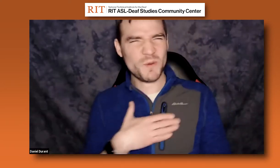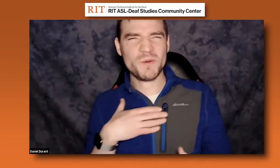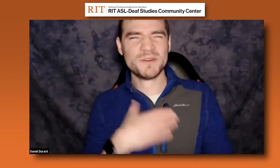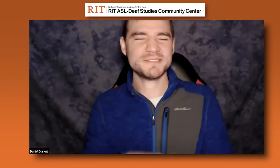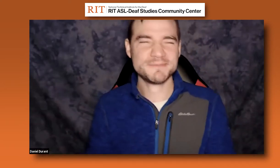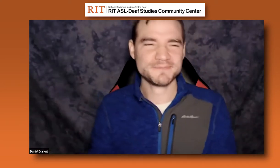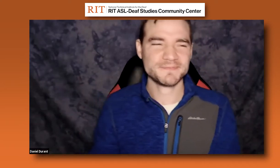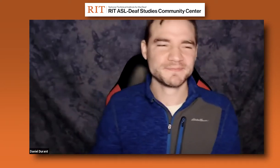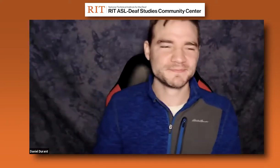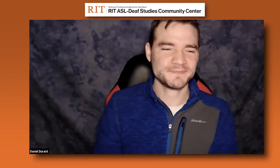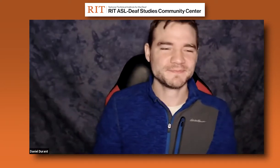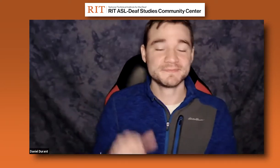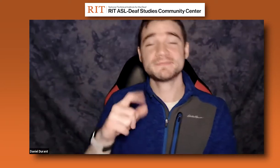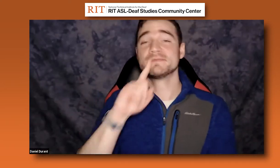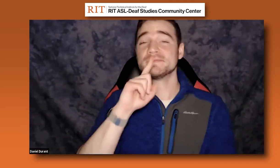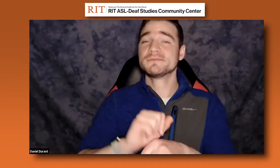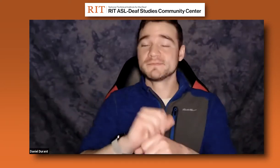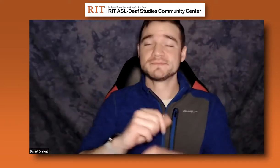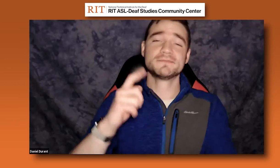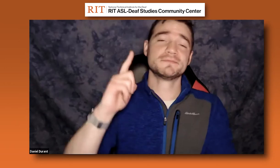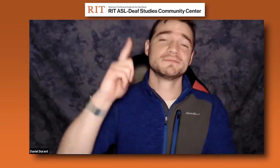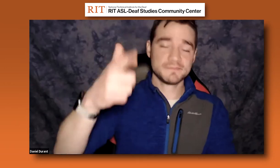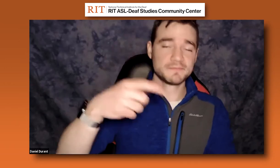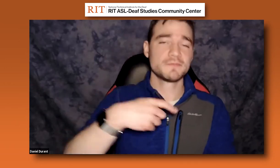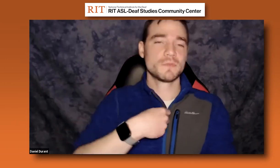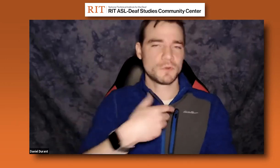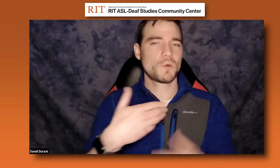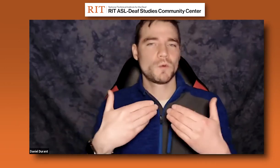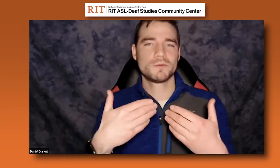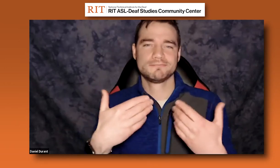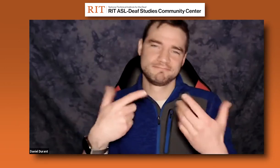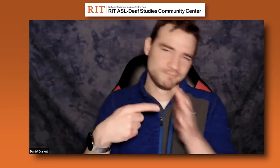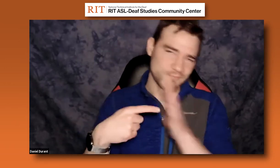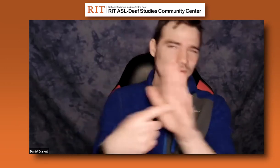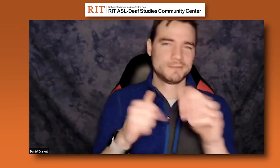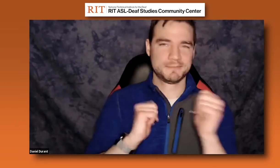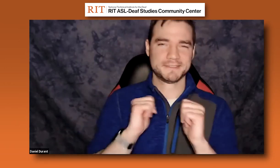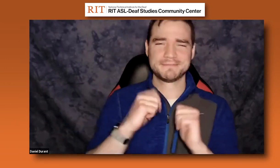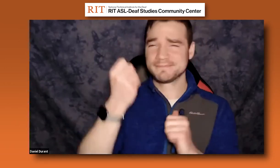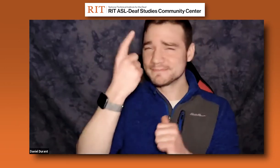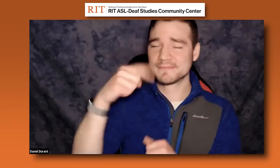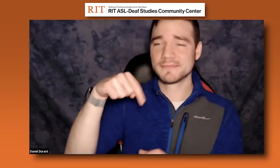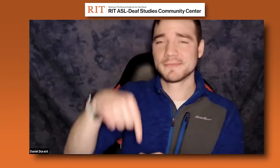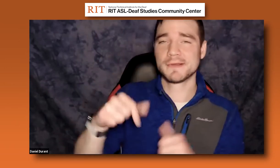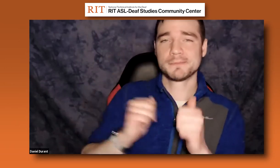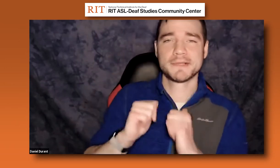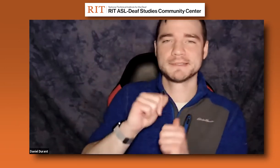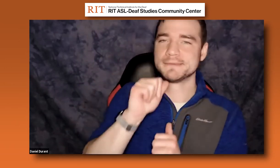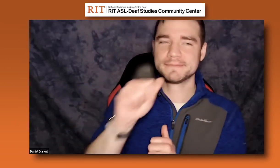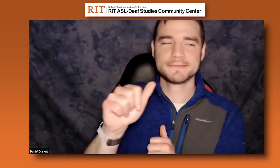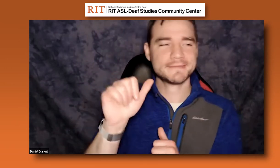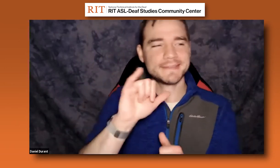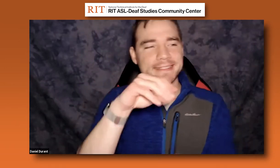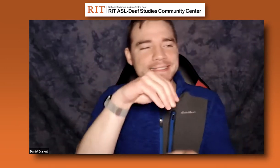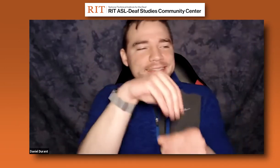I really enjoyed that. It was later, you know, we showed this play.